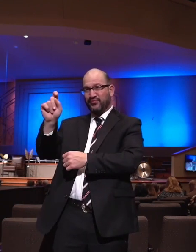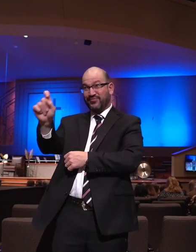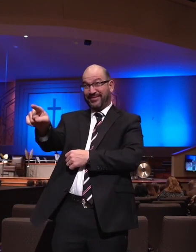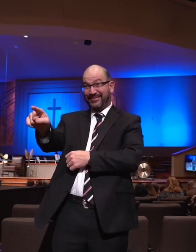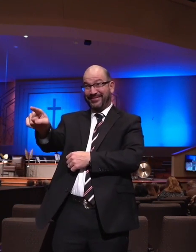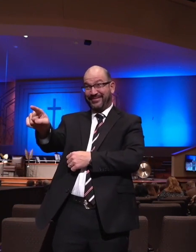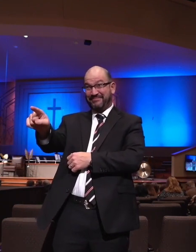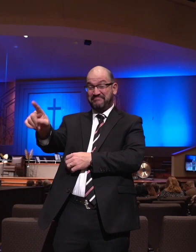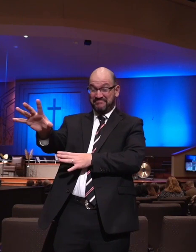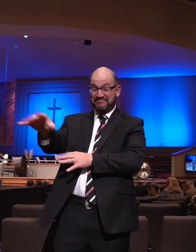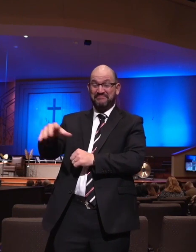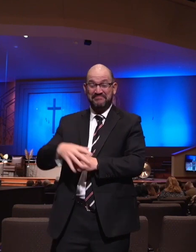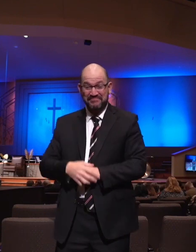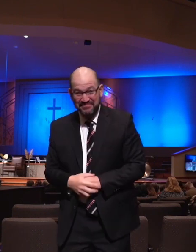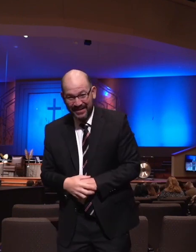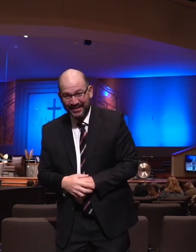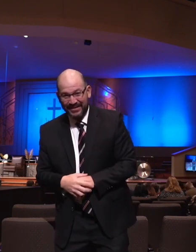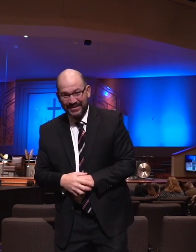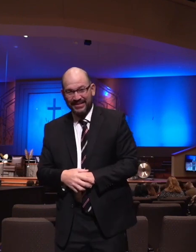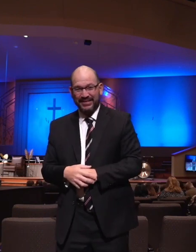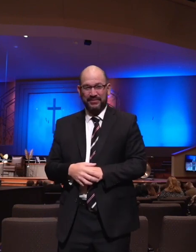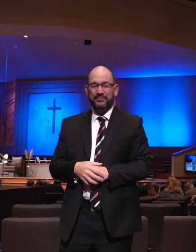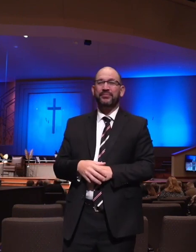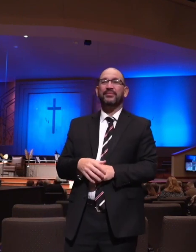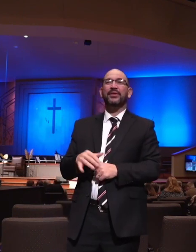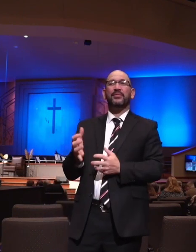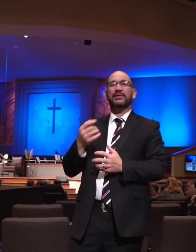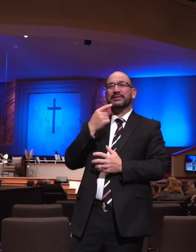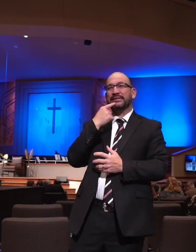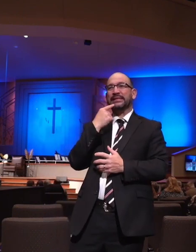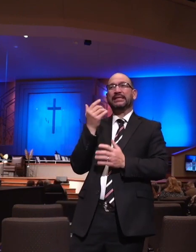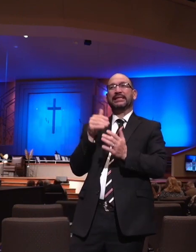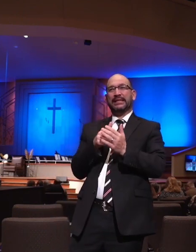this evening I do want to also just say one more time and I'm going to have a